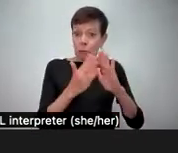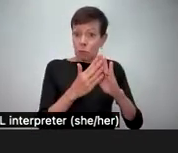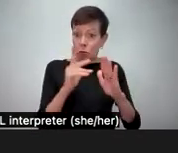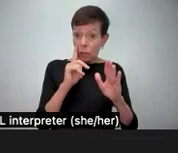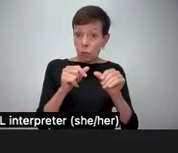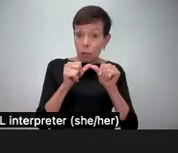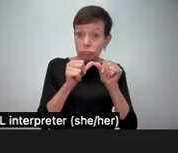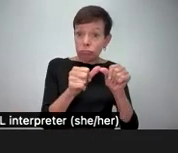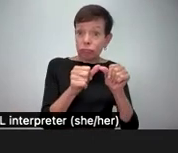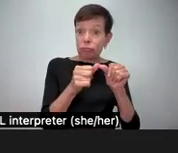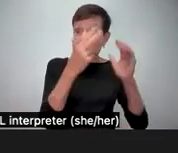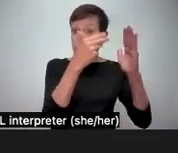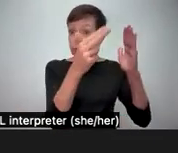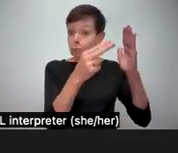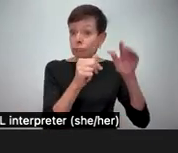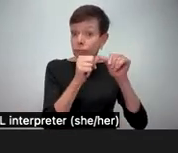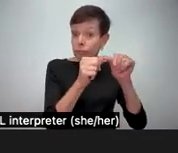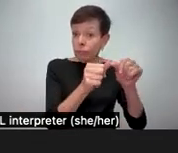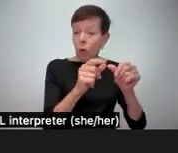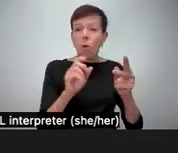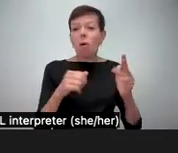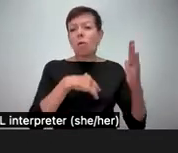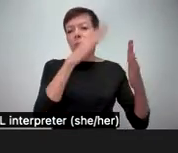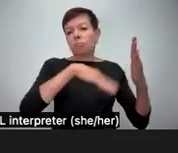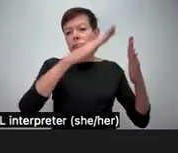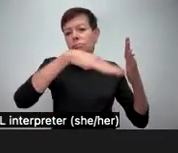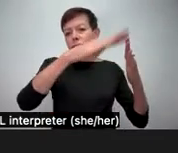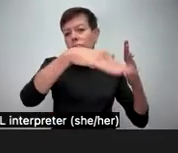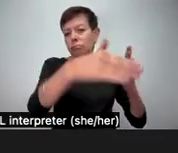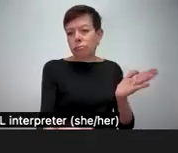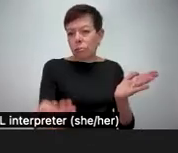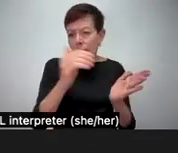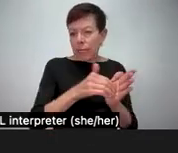a few more years, or will it be painted over? And is that decision something that the site owner is